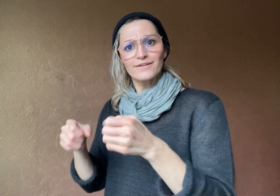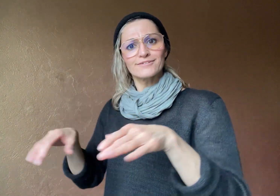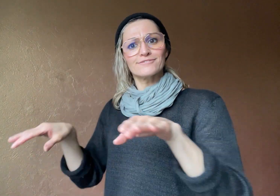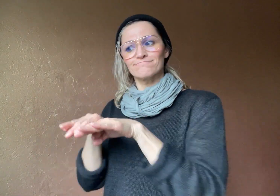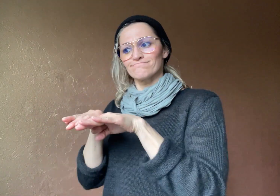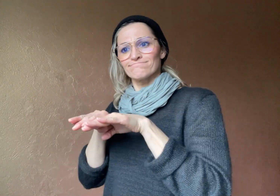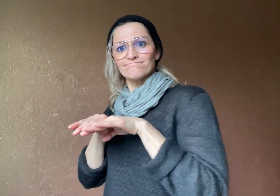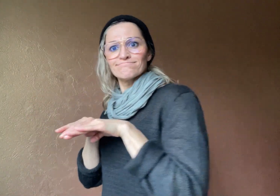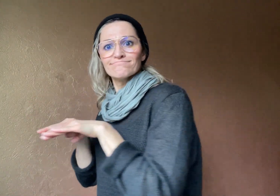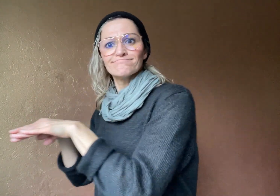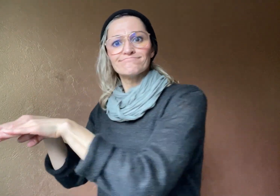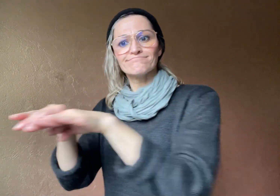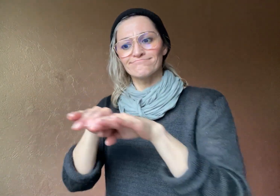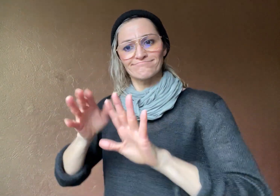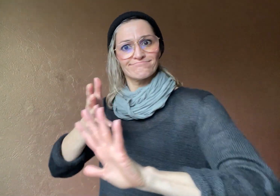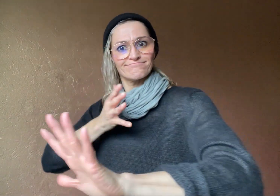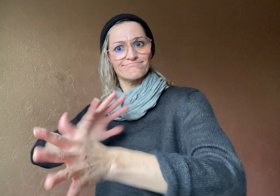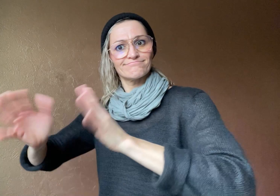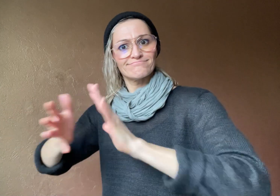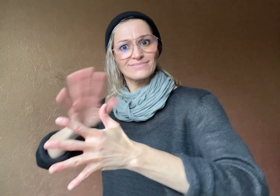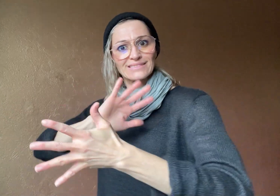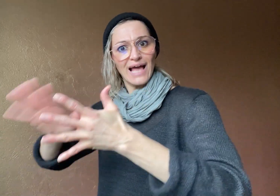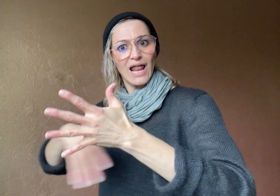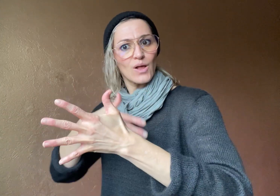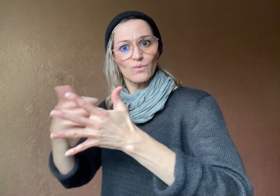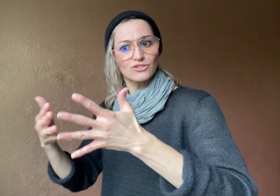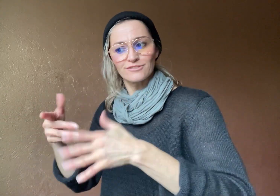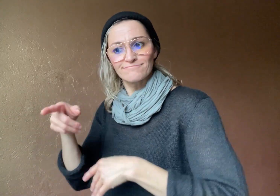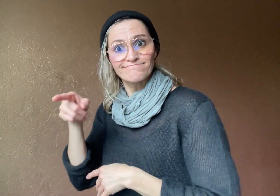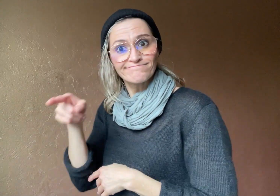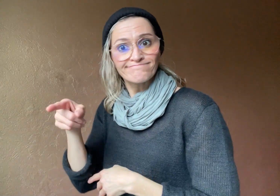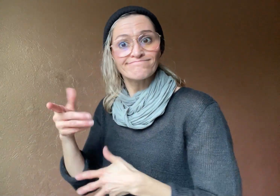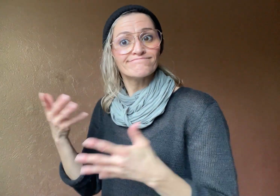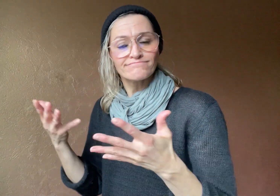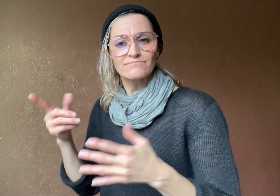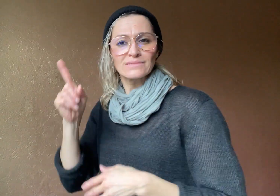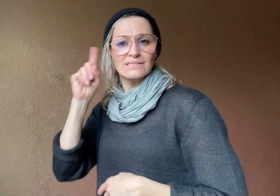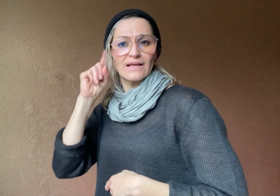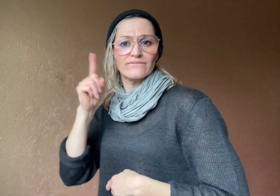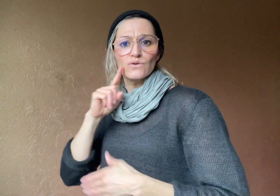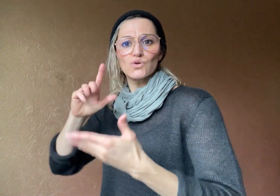Without a standardized sign language,